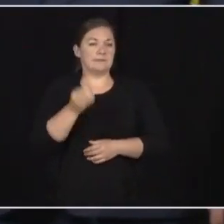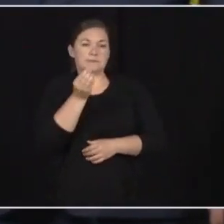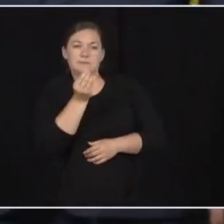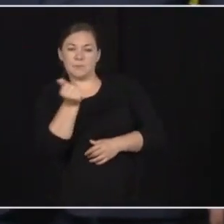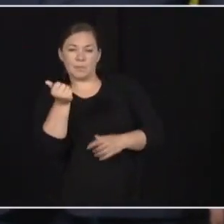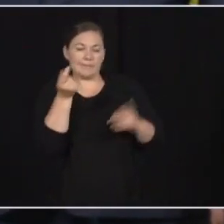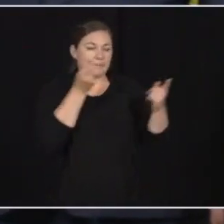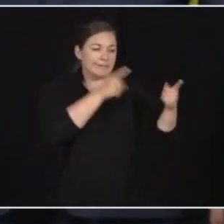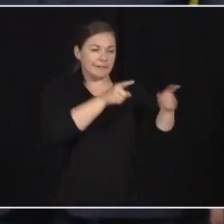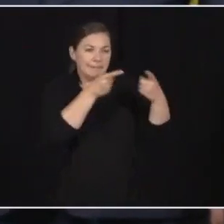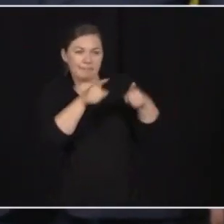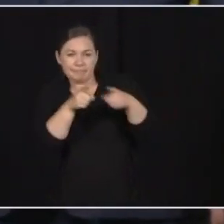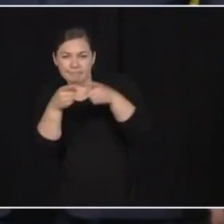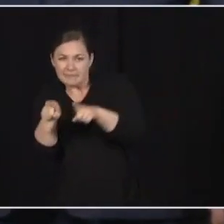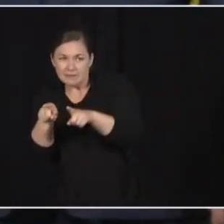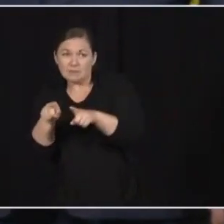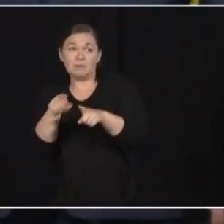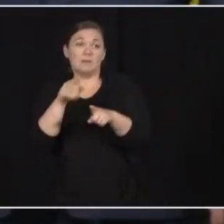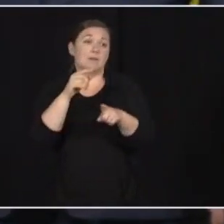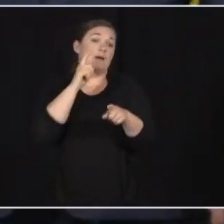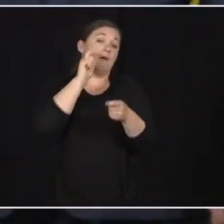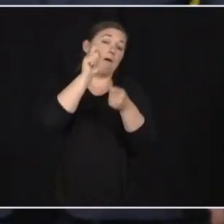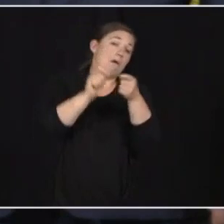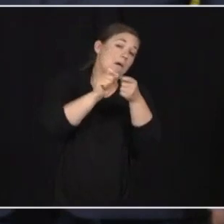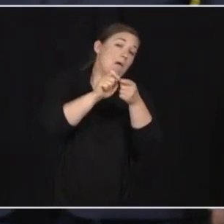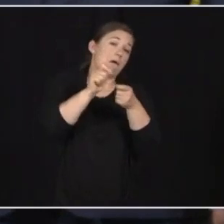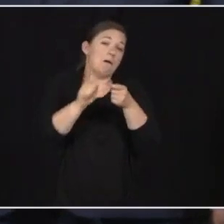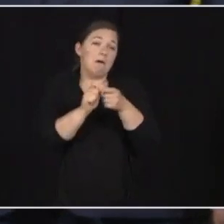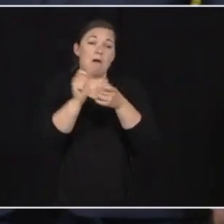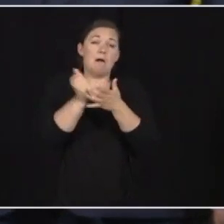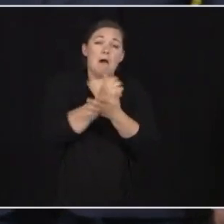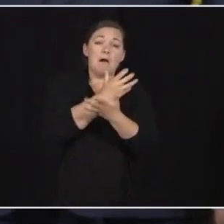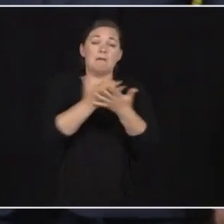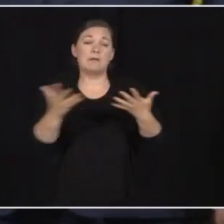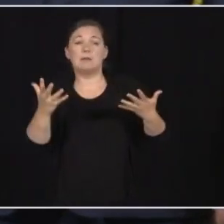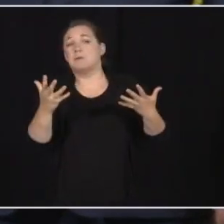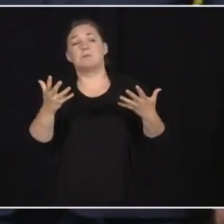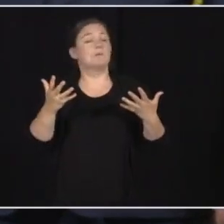There is a number of approaches that are being taken with all of the different workers.